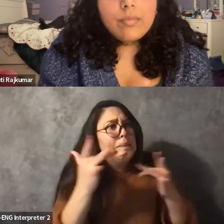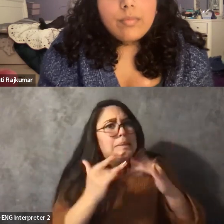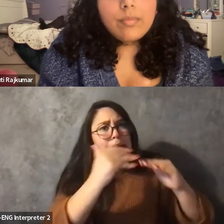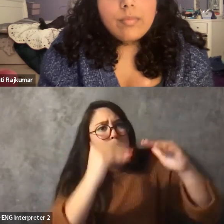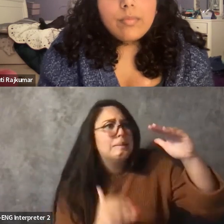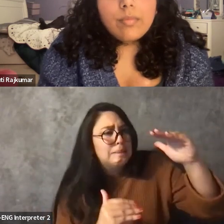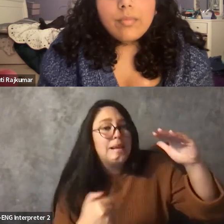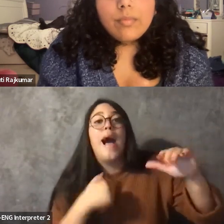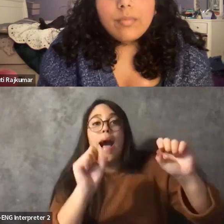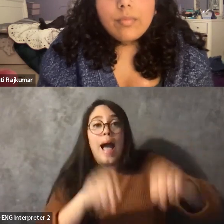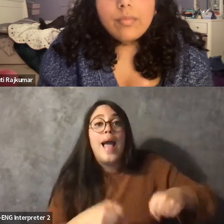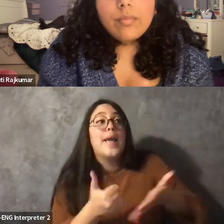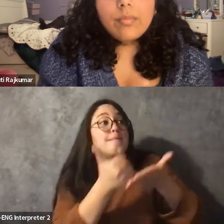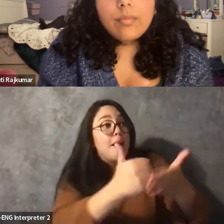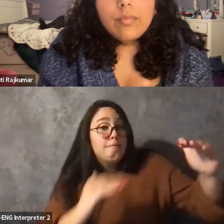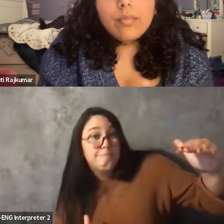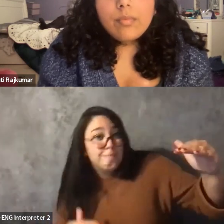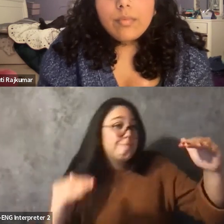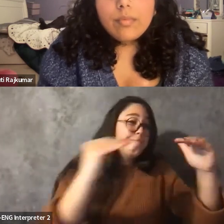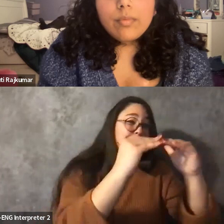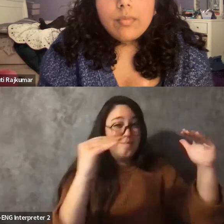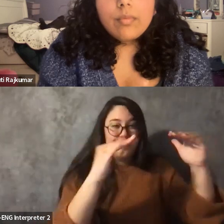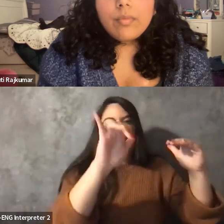And so that's kind of like what my motivation is.